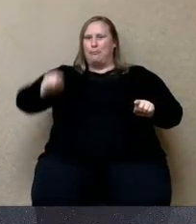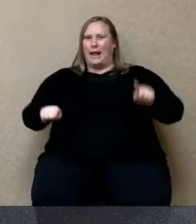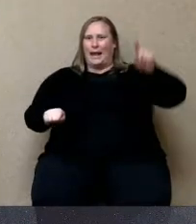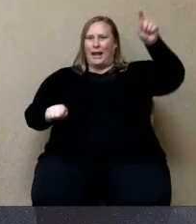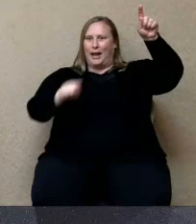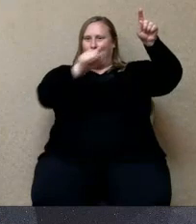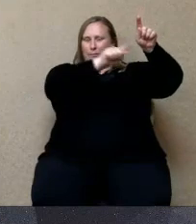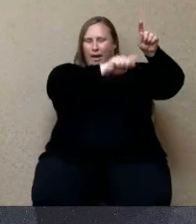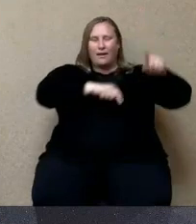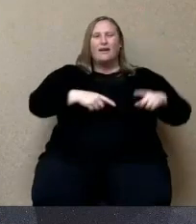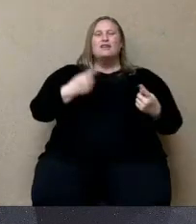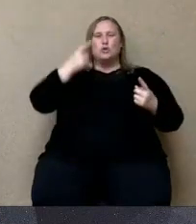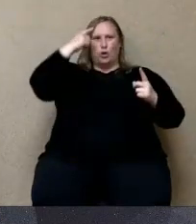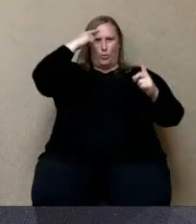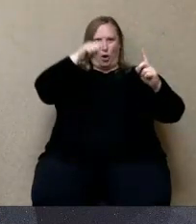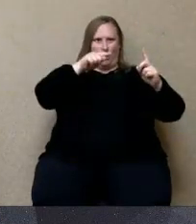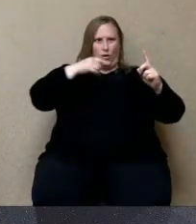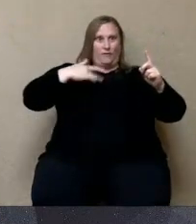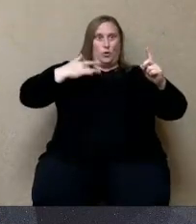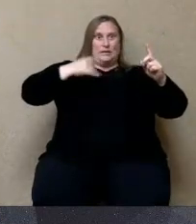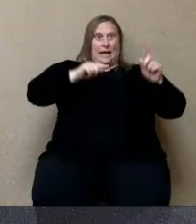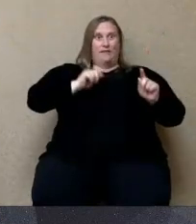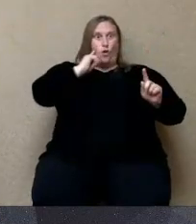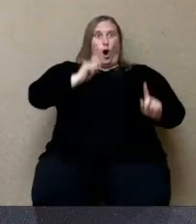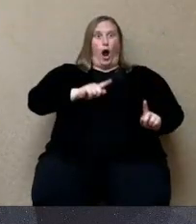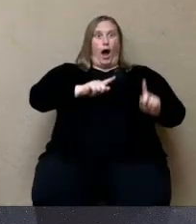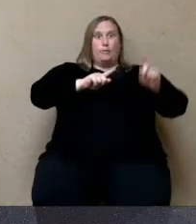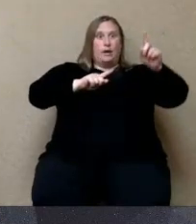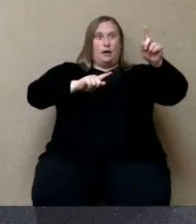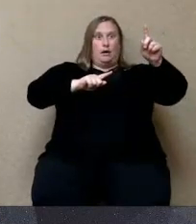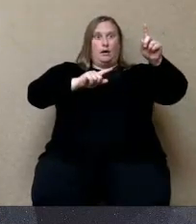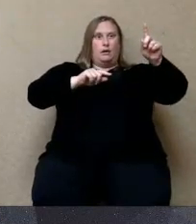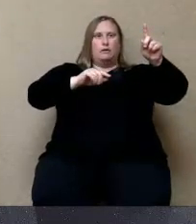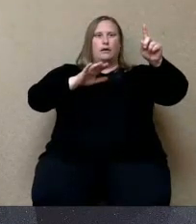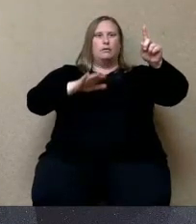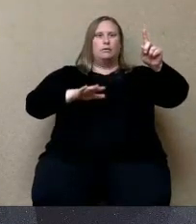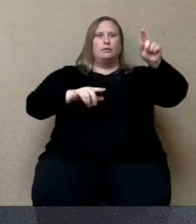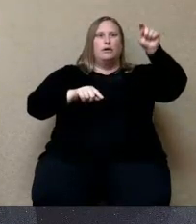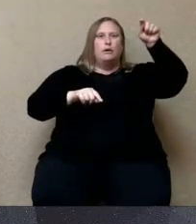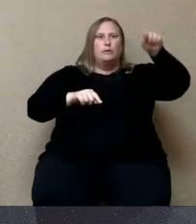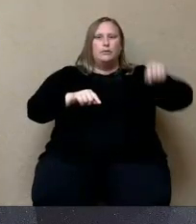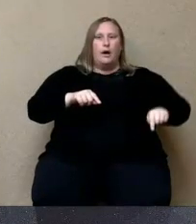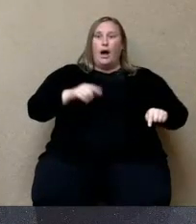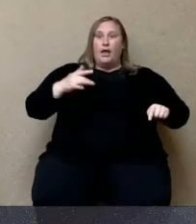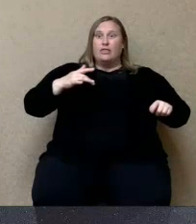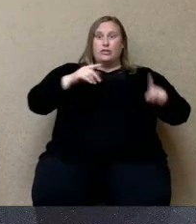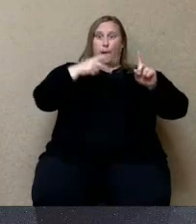go back down. And she was like, I couldn't do it. She said the Pong was just at the top the whole time.